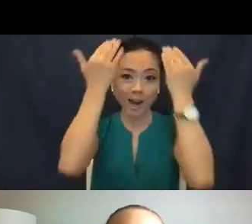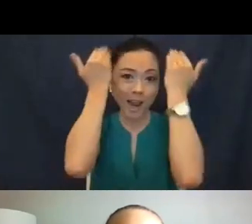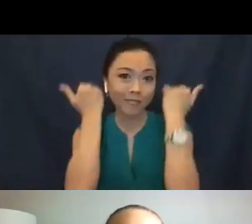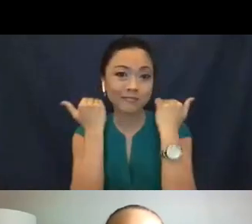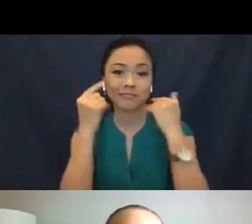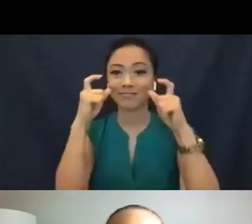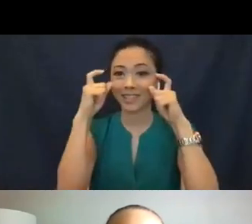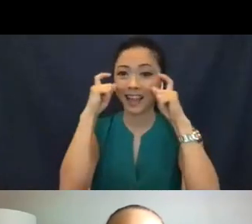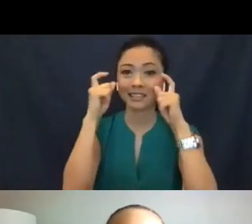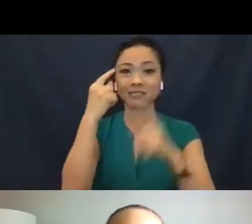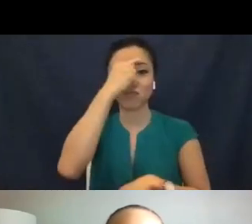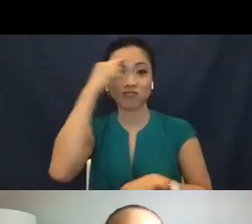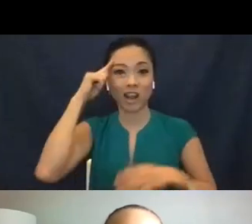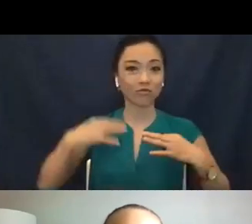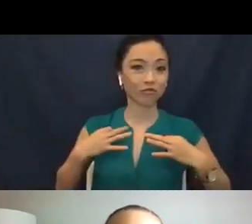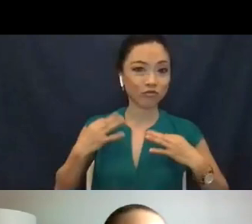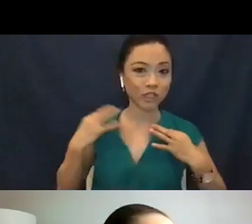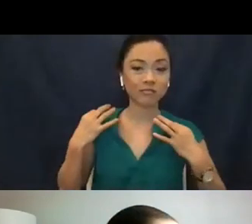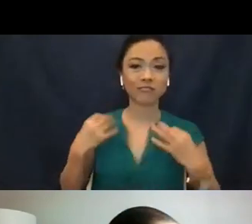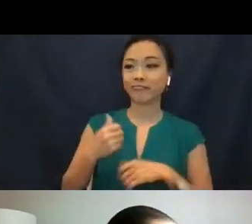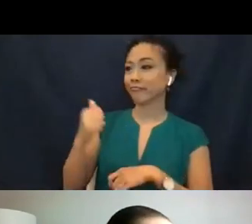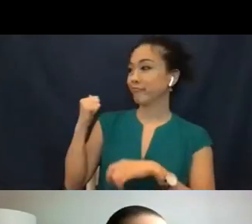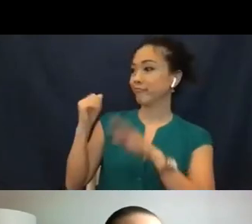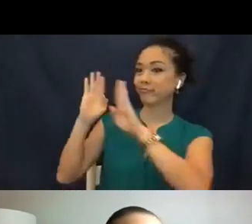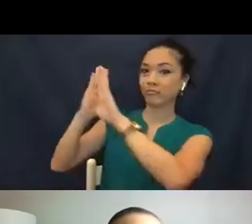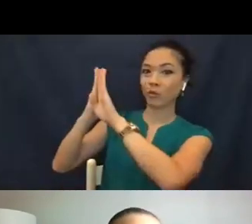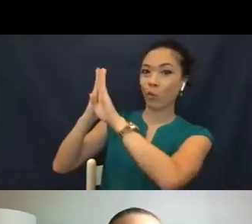in front of a white wall with a portrait of Pina Bausch.